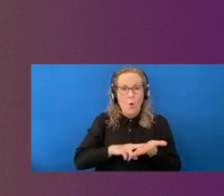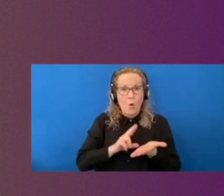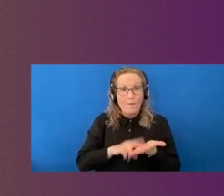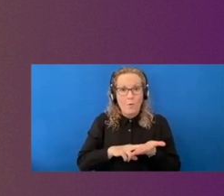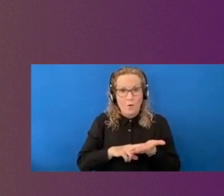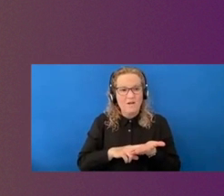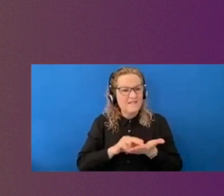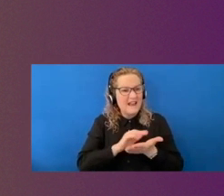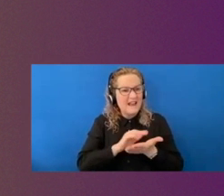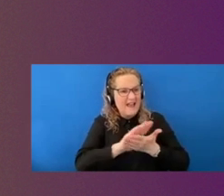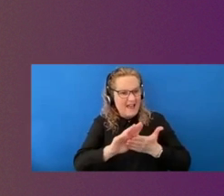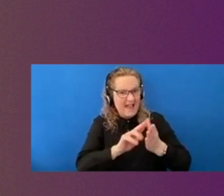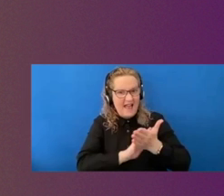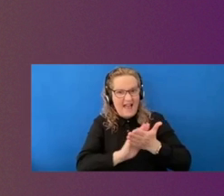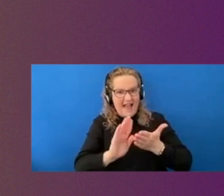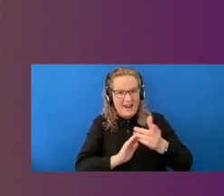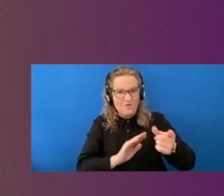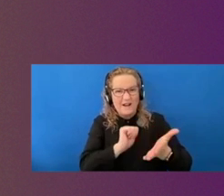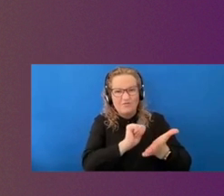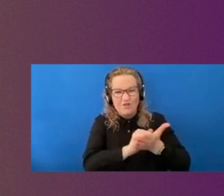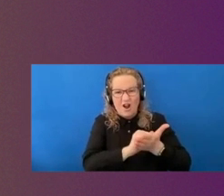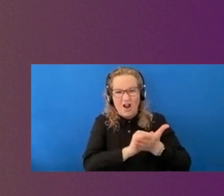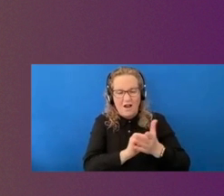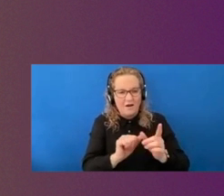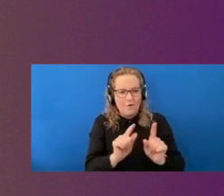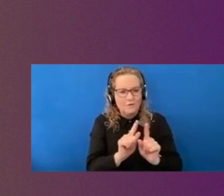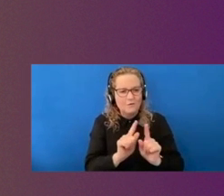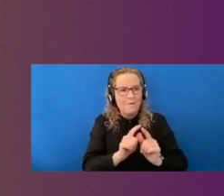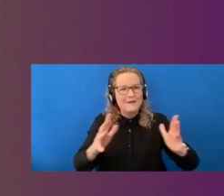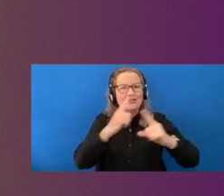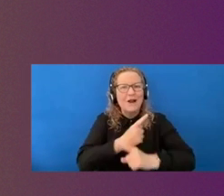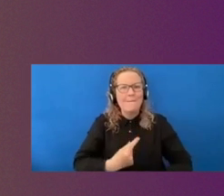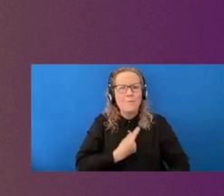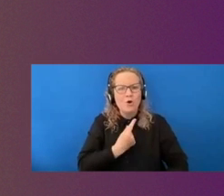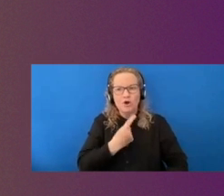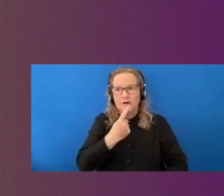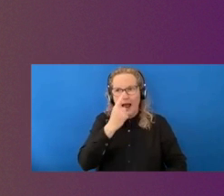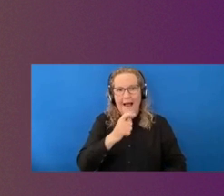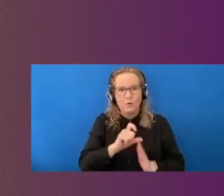of at least for me personally like I was able to um increase that workload up to a full-time